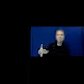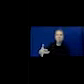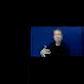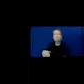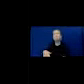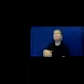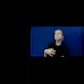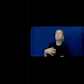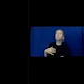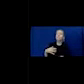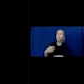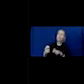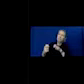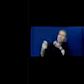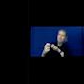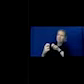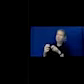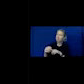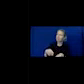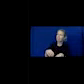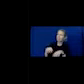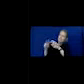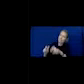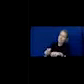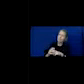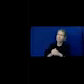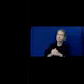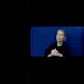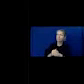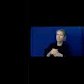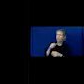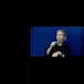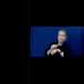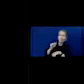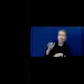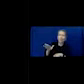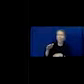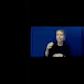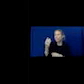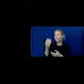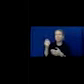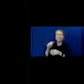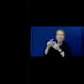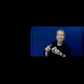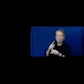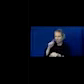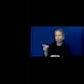some assessments or send them to someone within the agency to have assessments done.